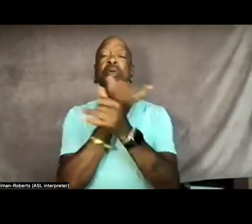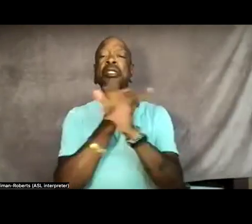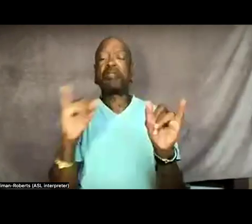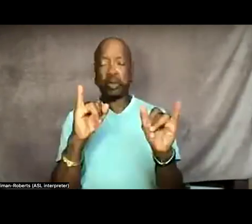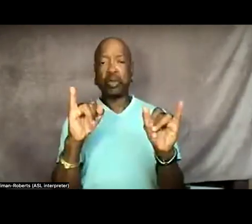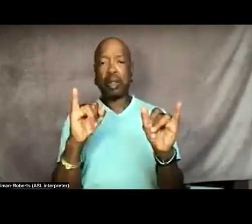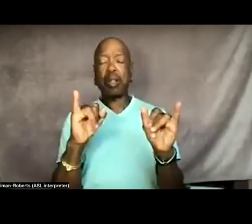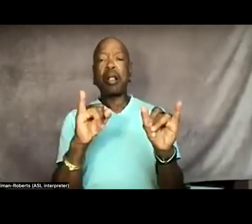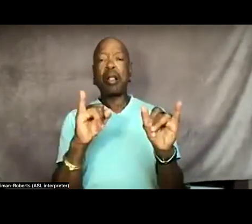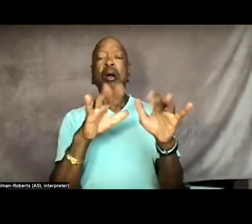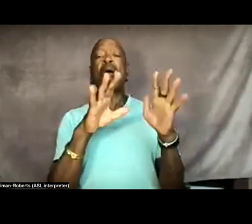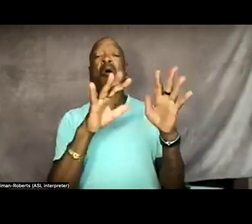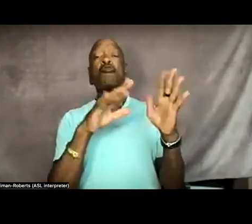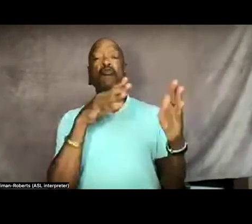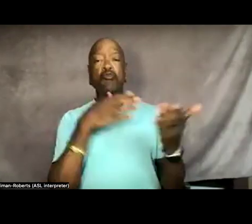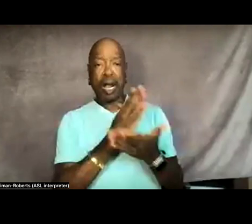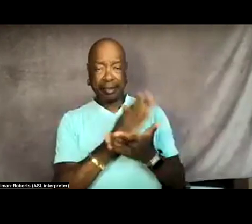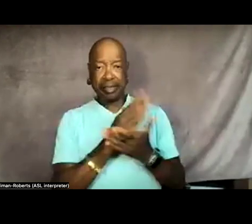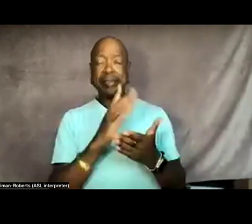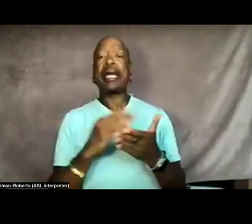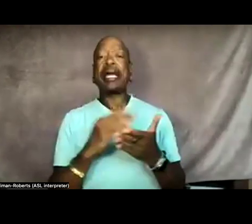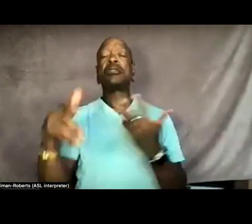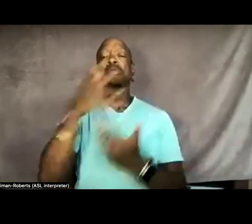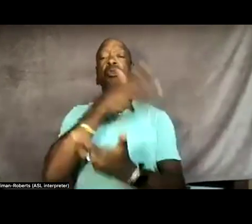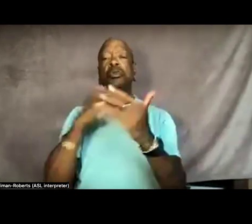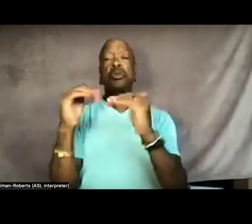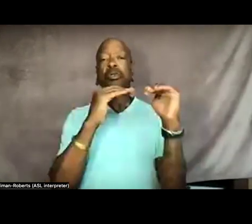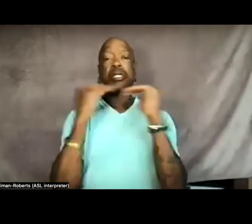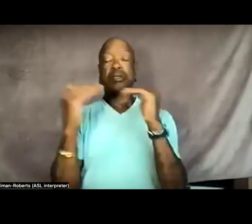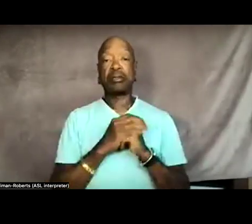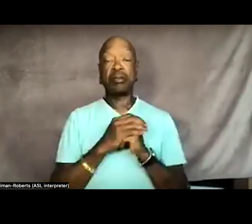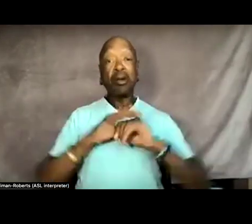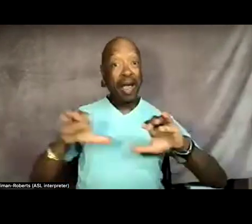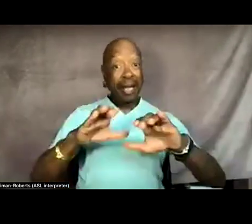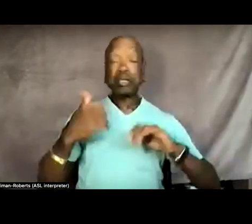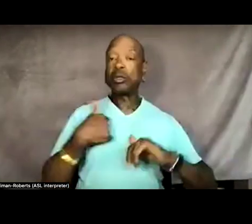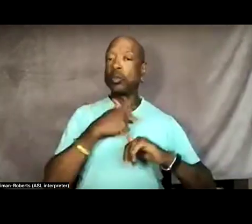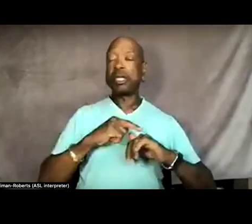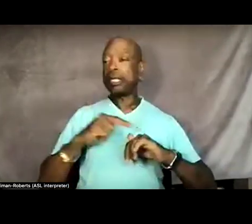through individual support and Collective action we work together to create a city and World in